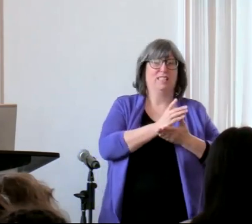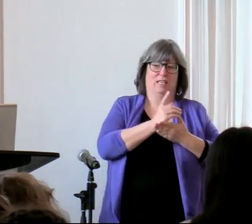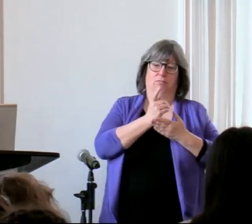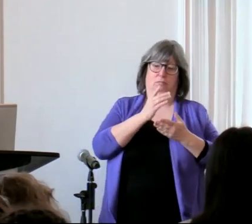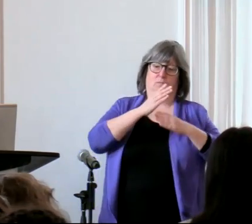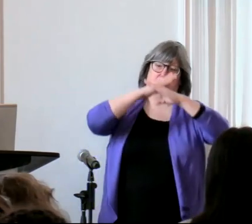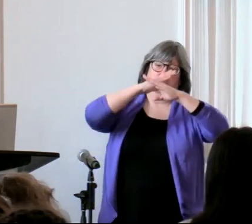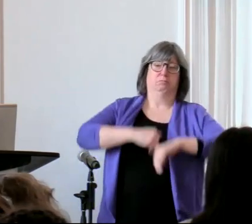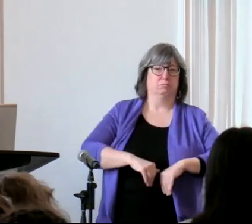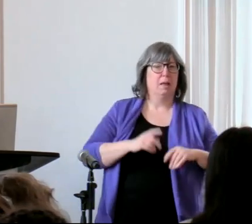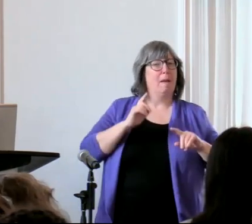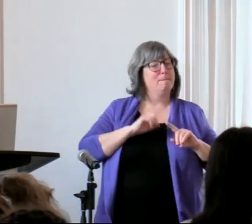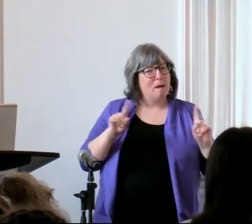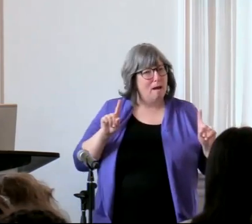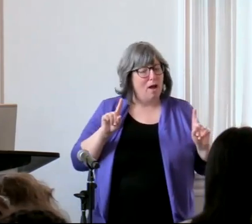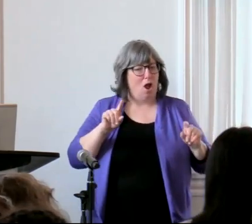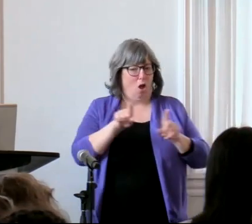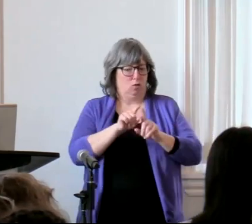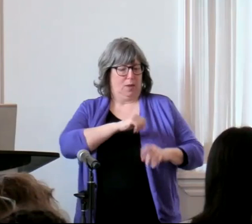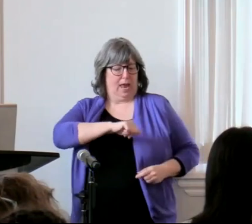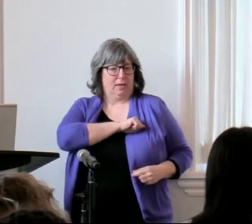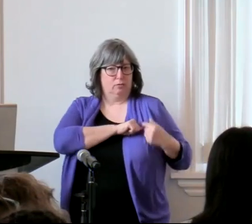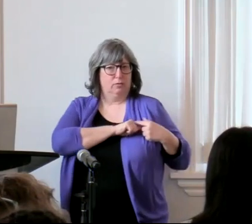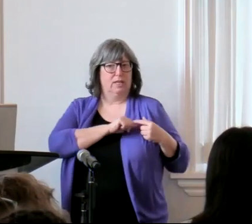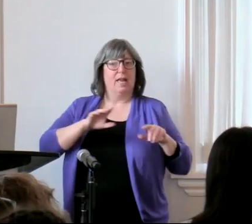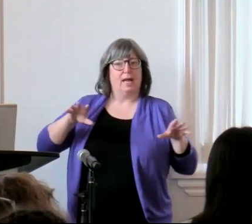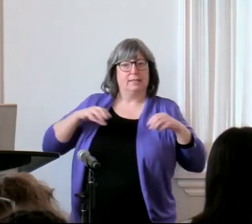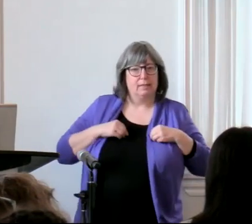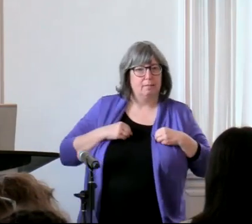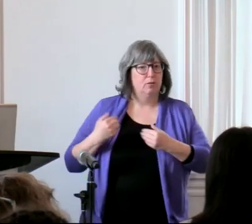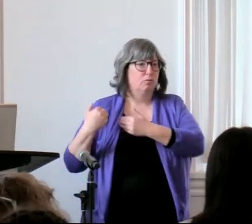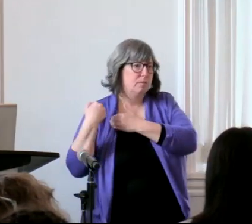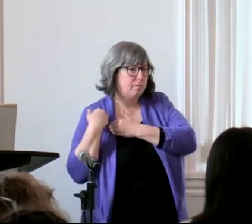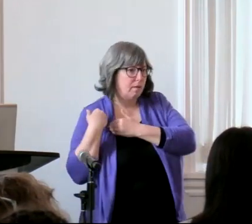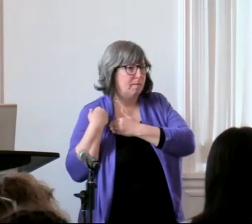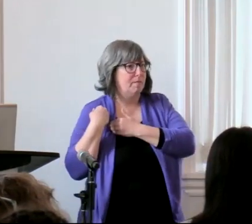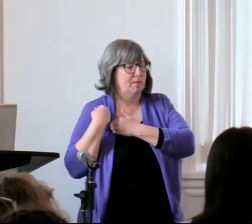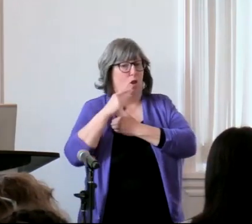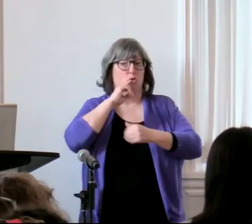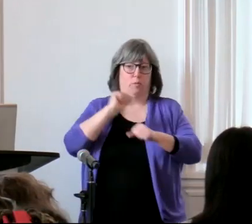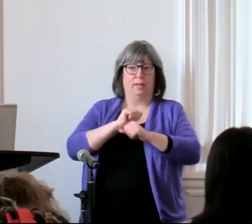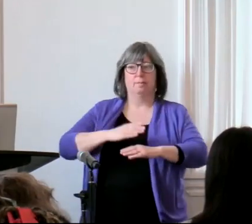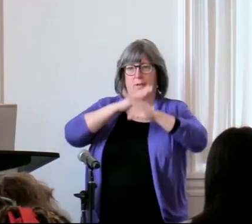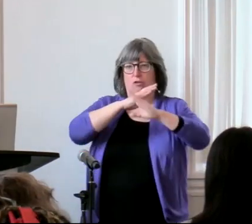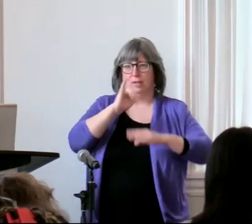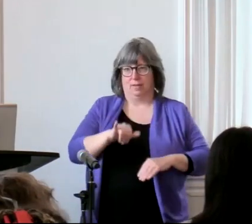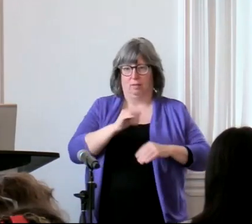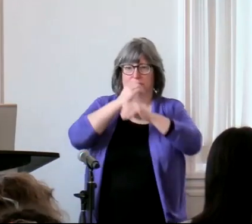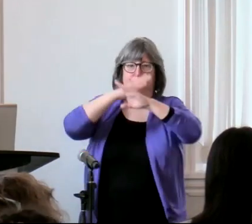it is by fostering attitudes of acceptance and responsibility that the real obstacles are overcome.